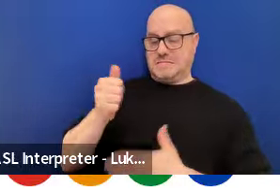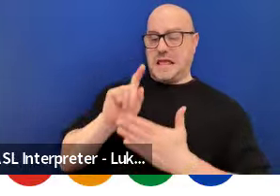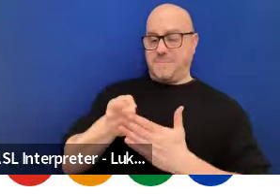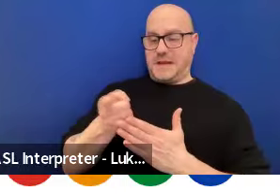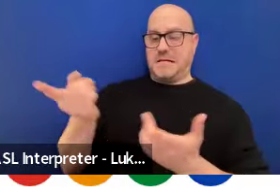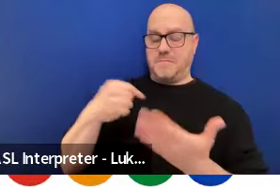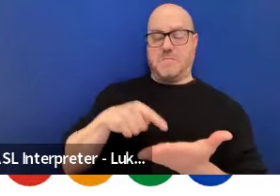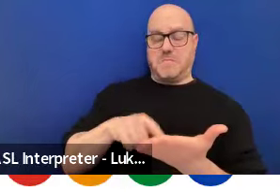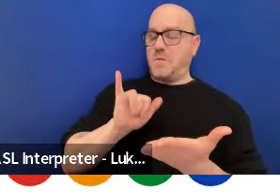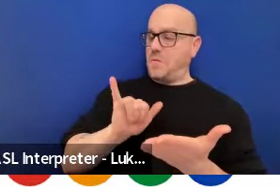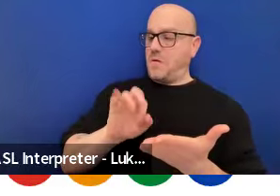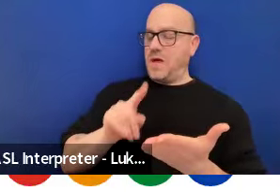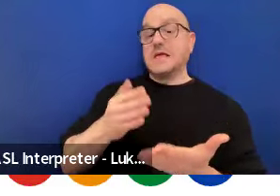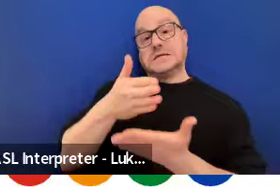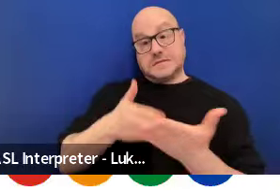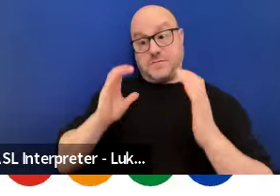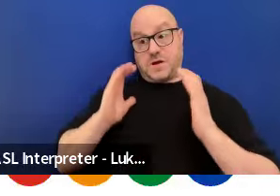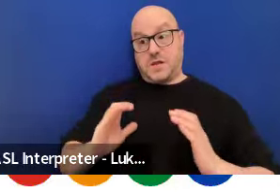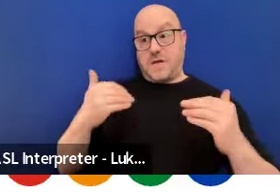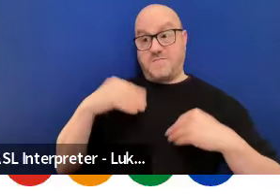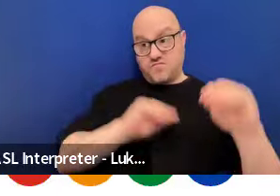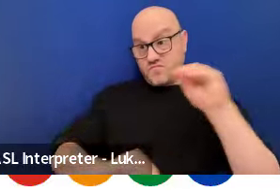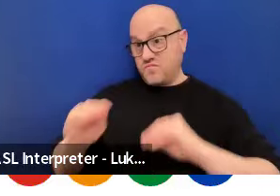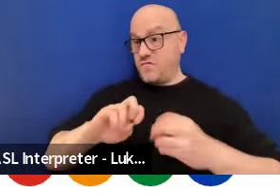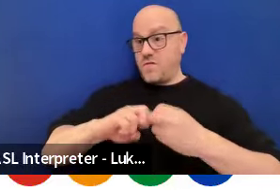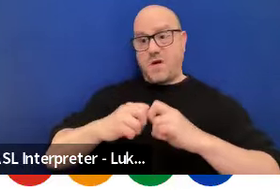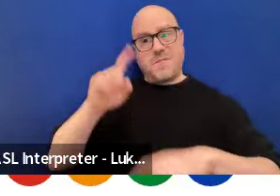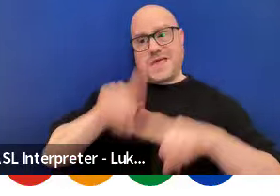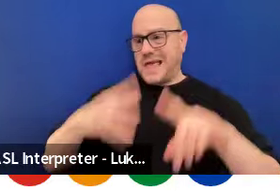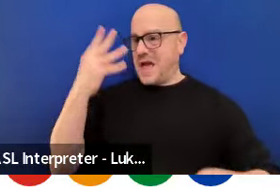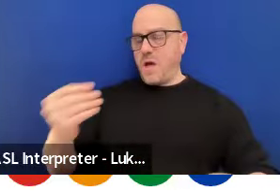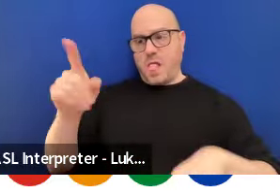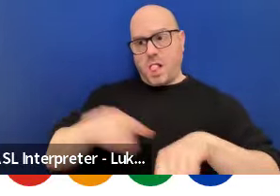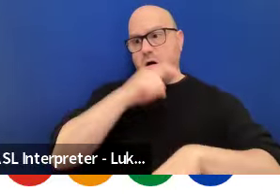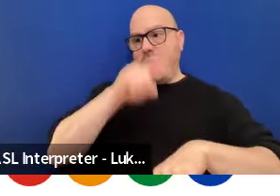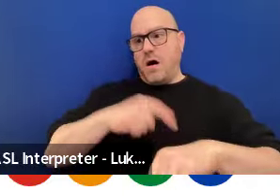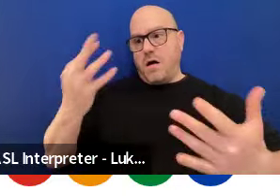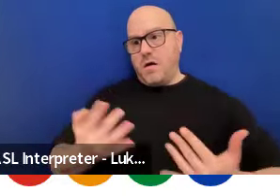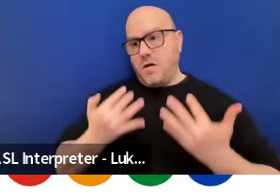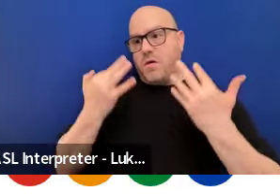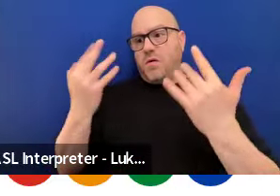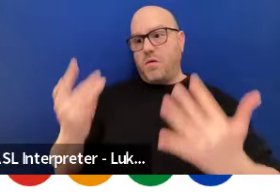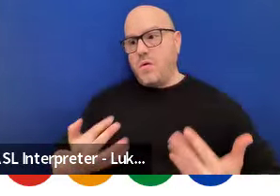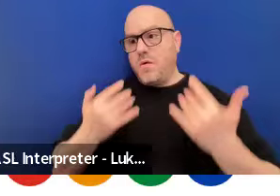TO KEEP IN MIND, WHEN WE GET -- CONSUMERS HAVE A TEN-MINUTE CALL,